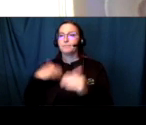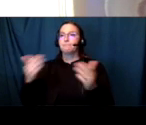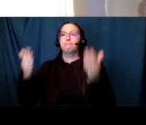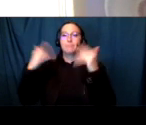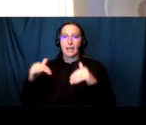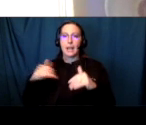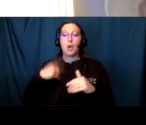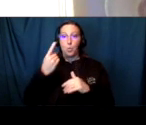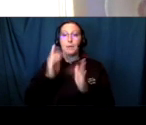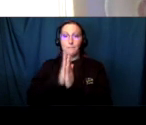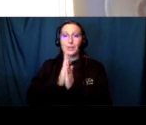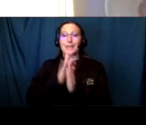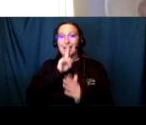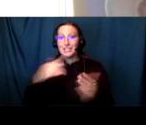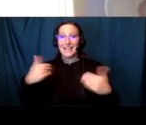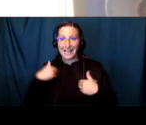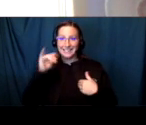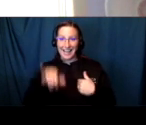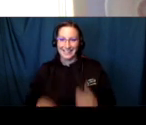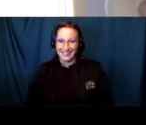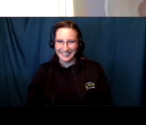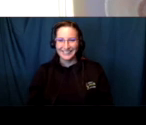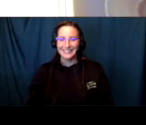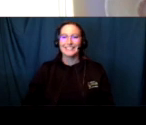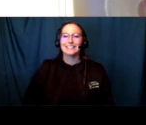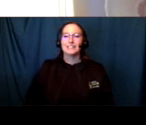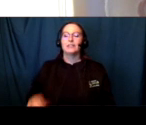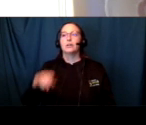that actually has that so ..Old MacDonald had a zoo. So you can introduce